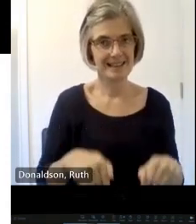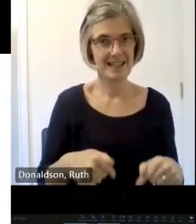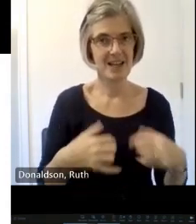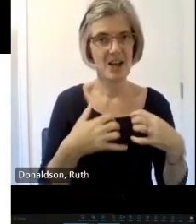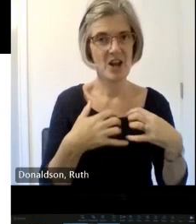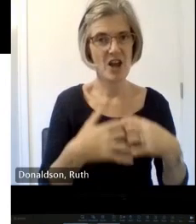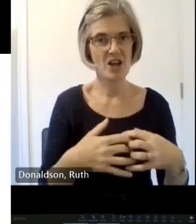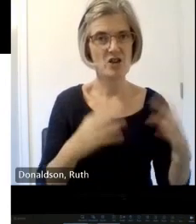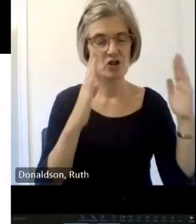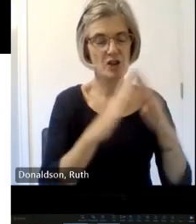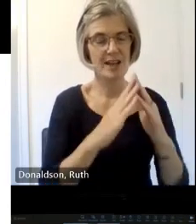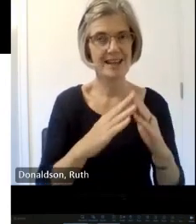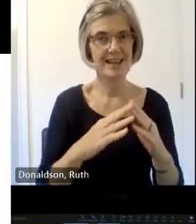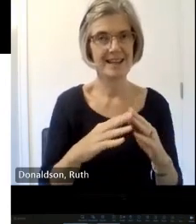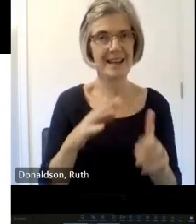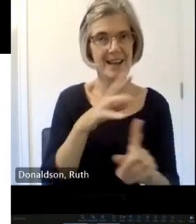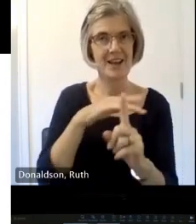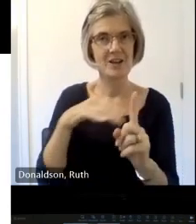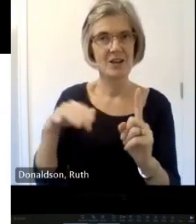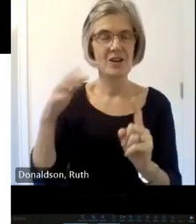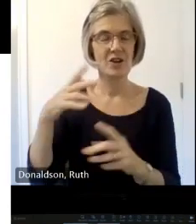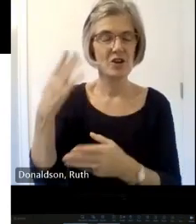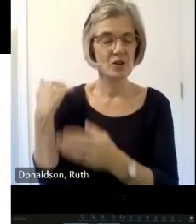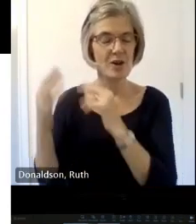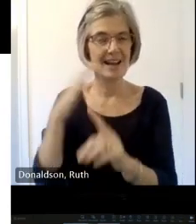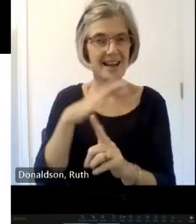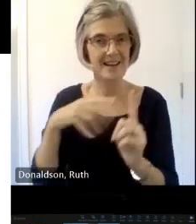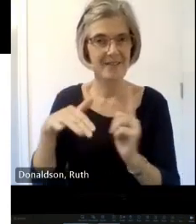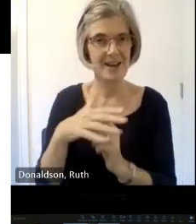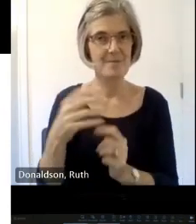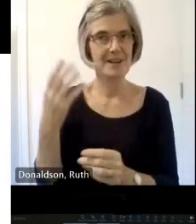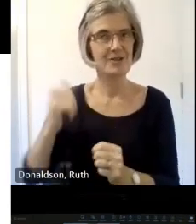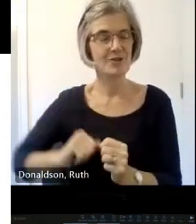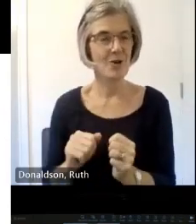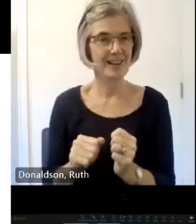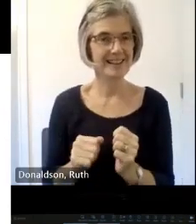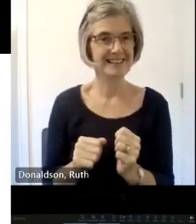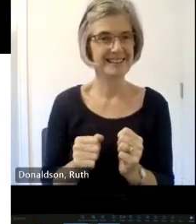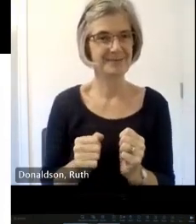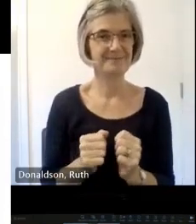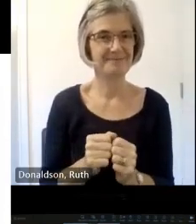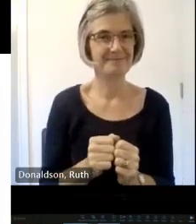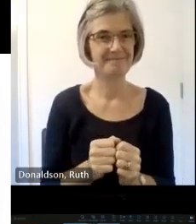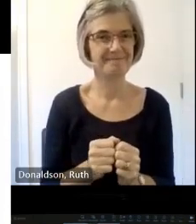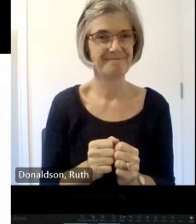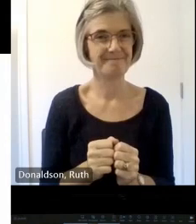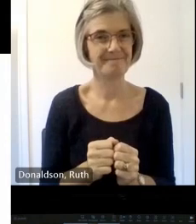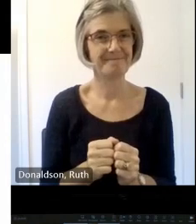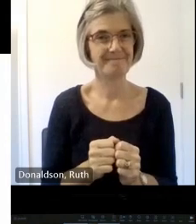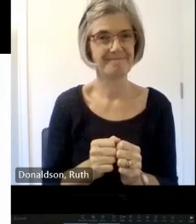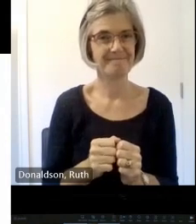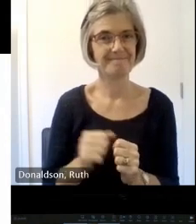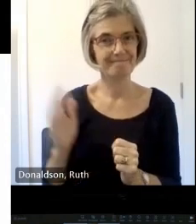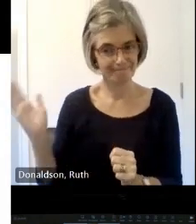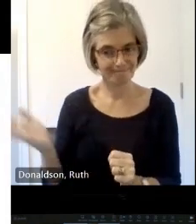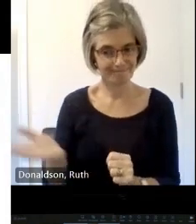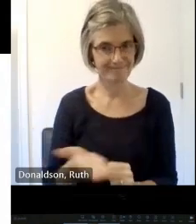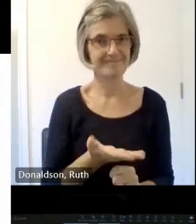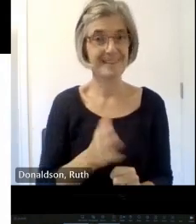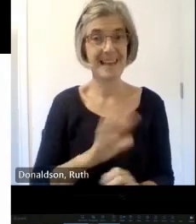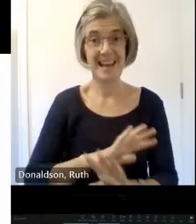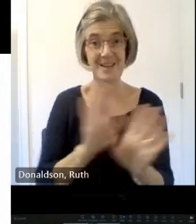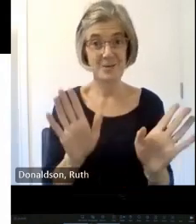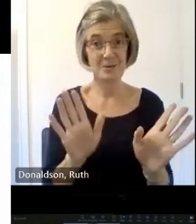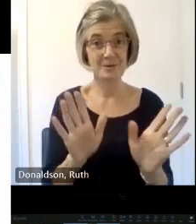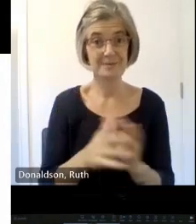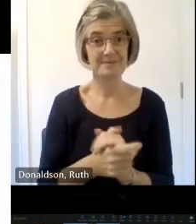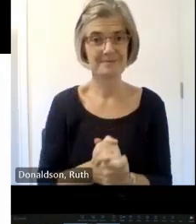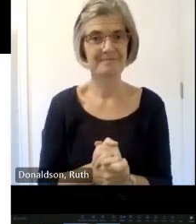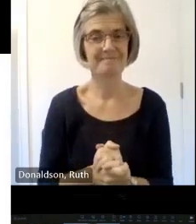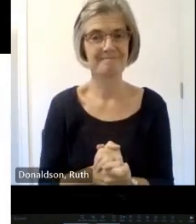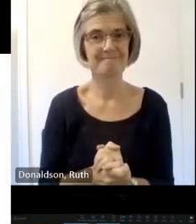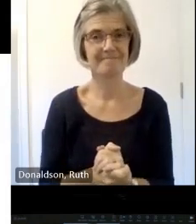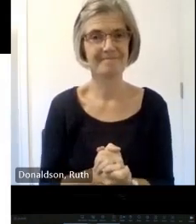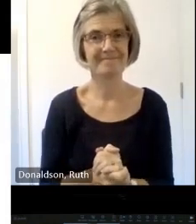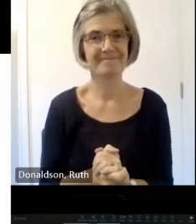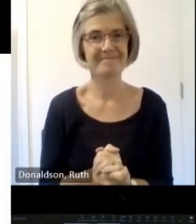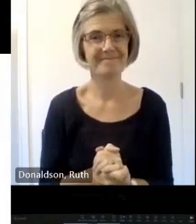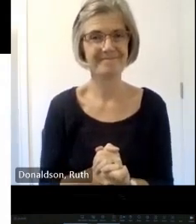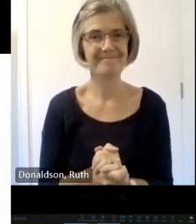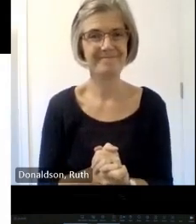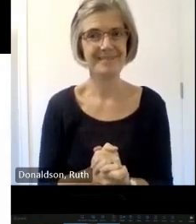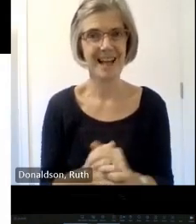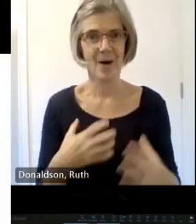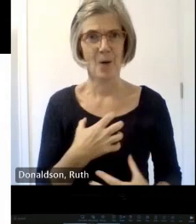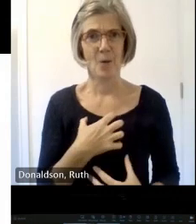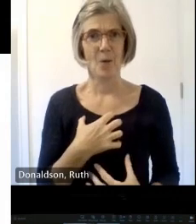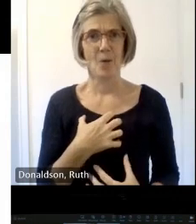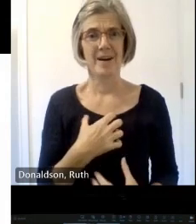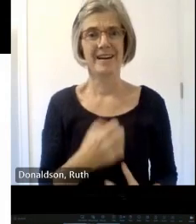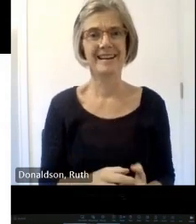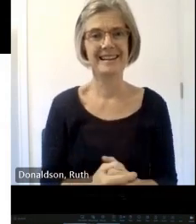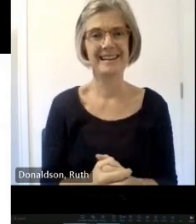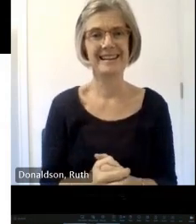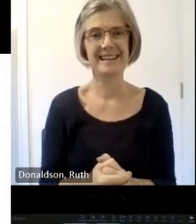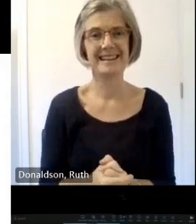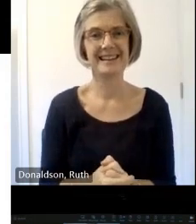he said the day Rachel come on down and hello so you're H we'll say do I just say go are you